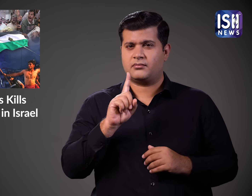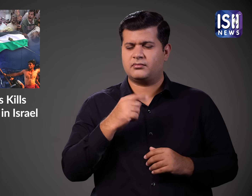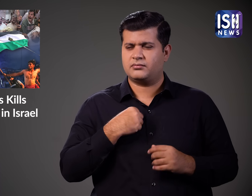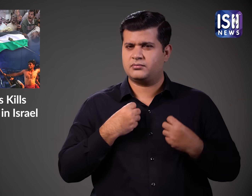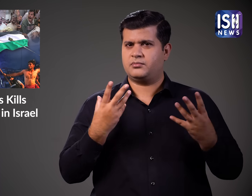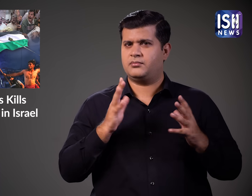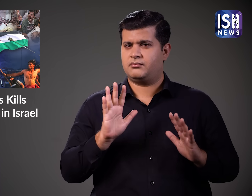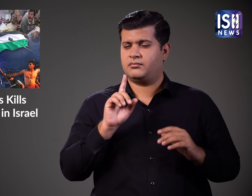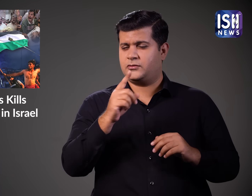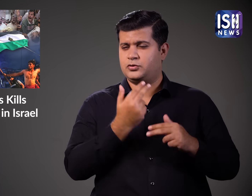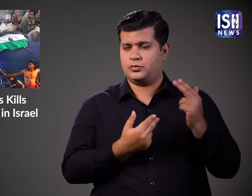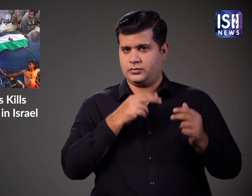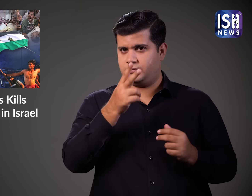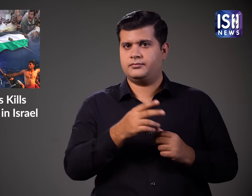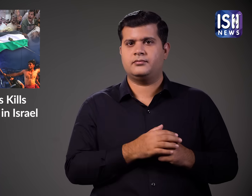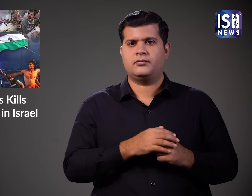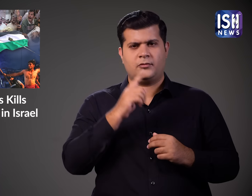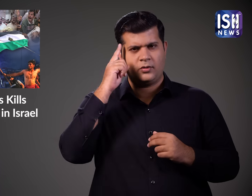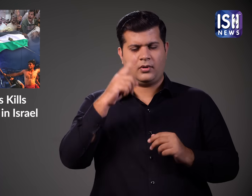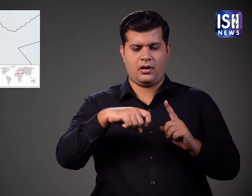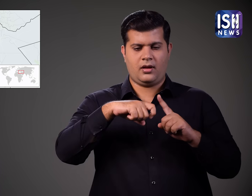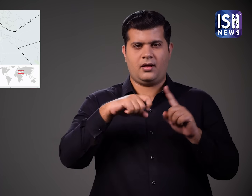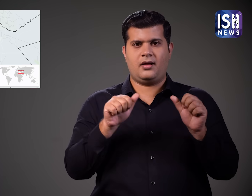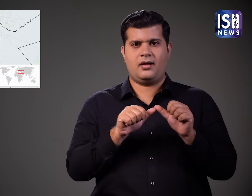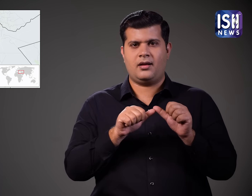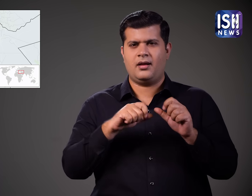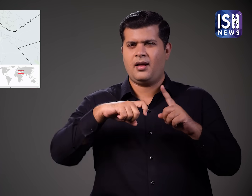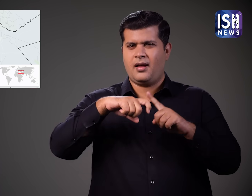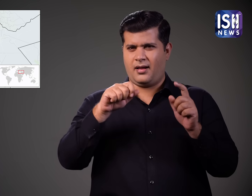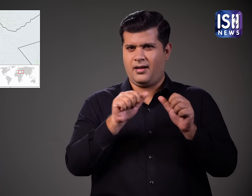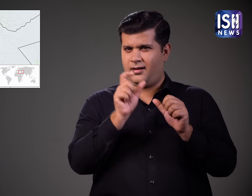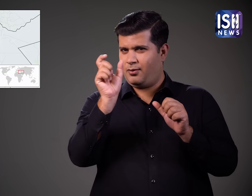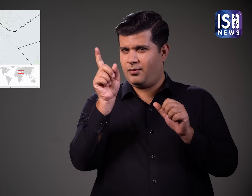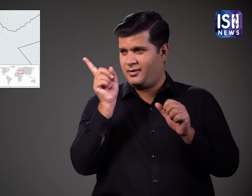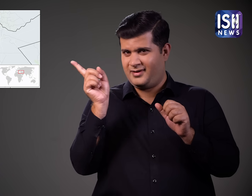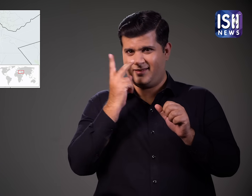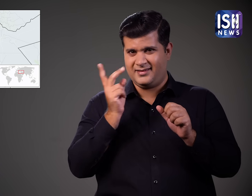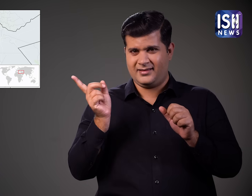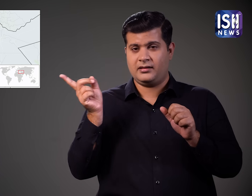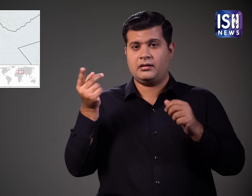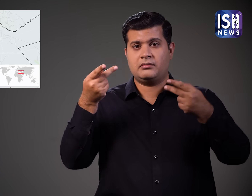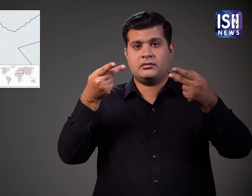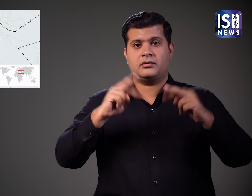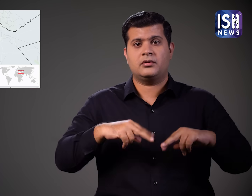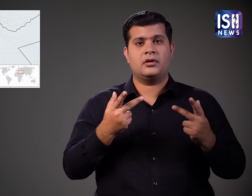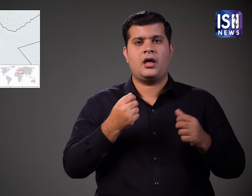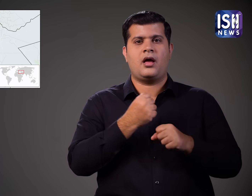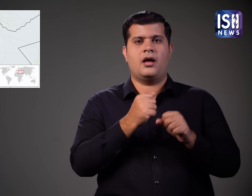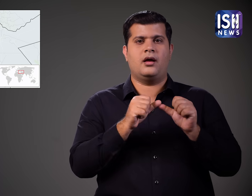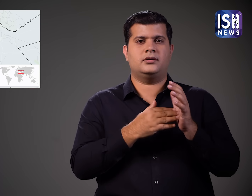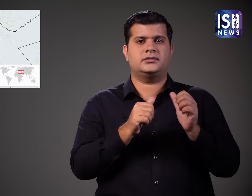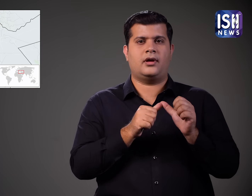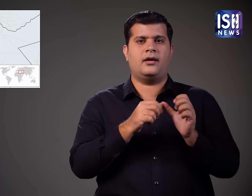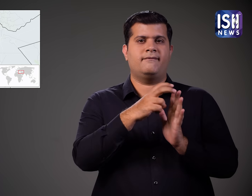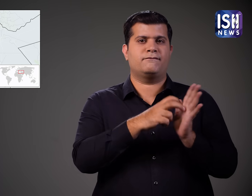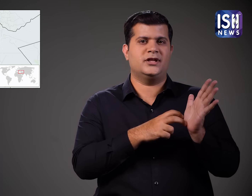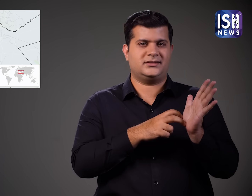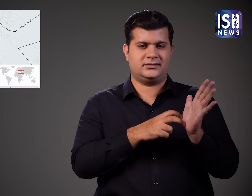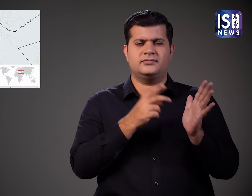In a shocking incident, in Kfar Aza which means a Gaza village,